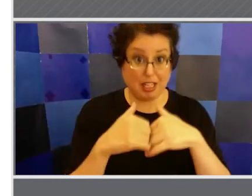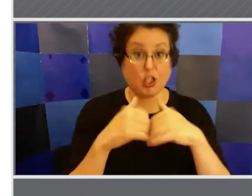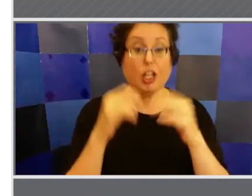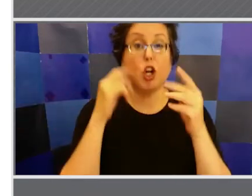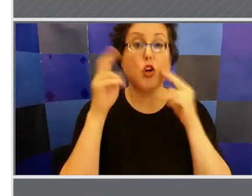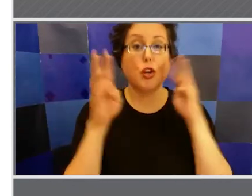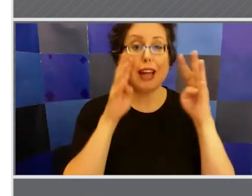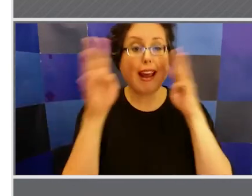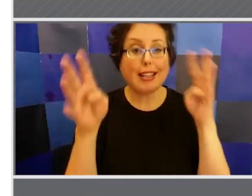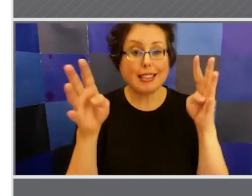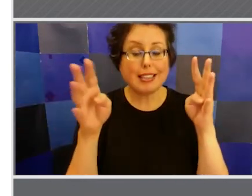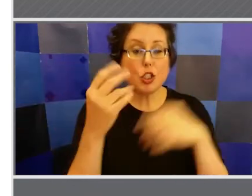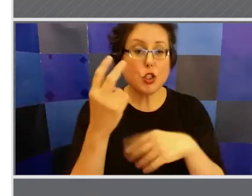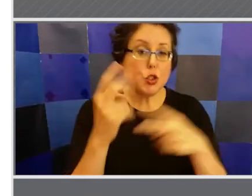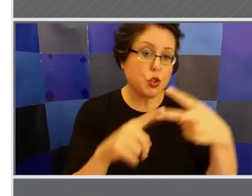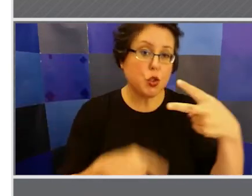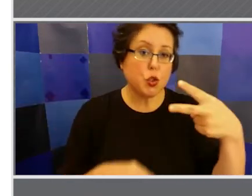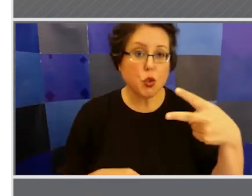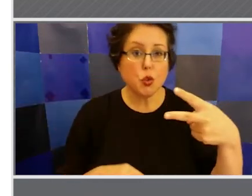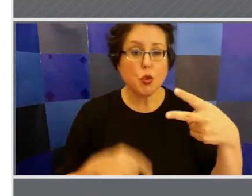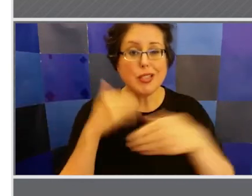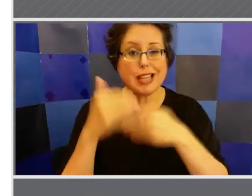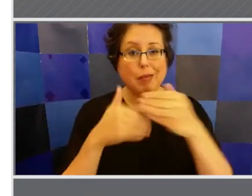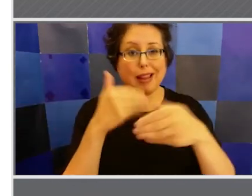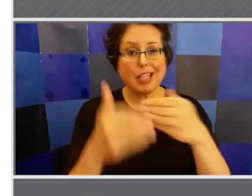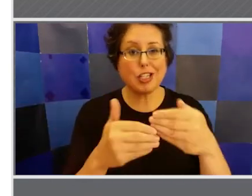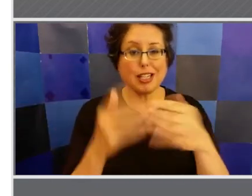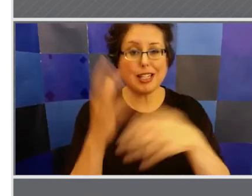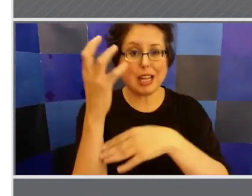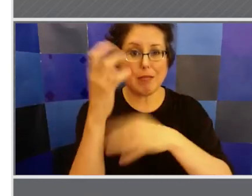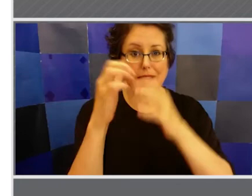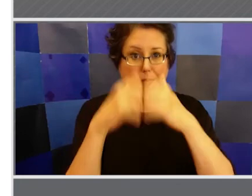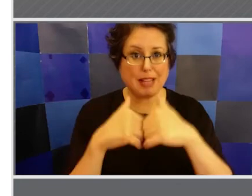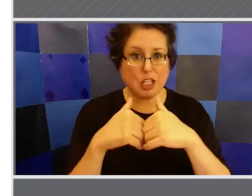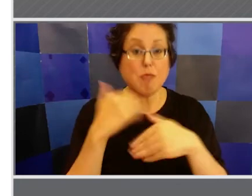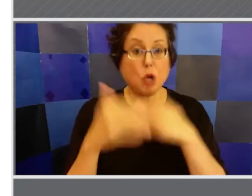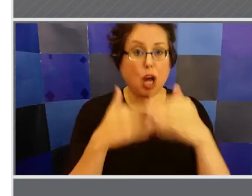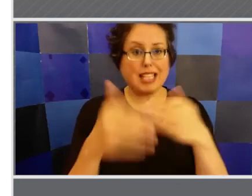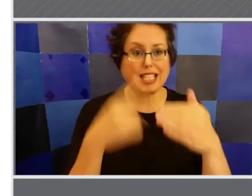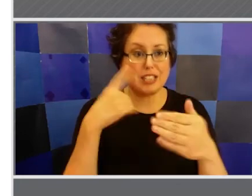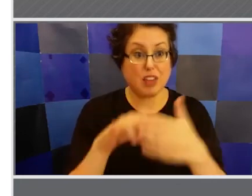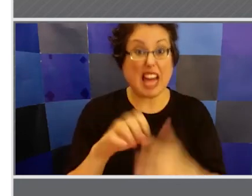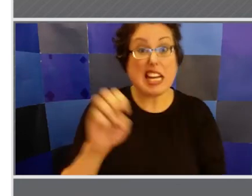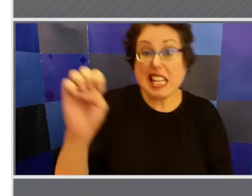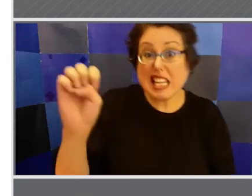creates two demolition processes for condemned buildings for emergency demolitions pls usually